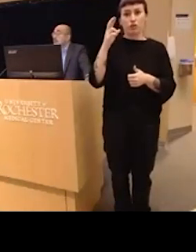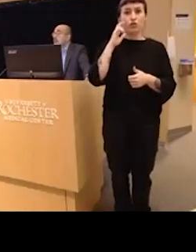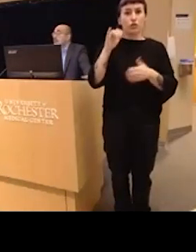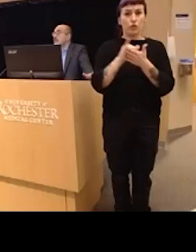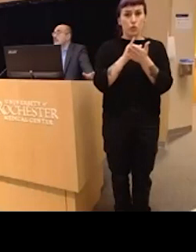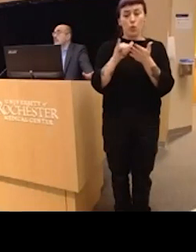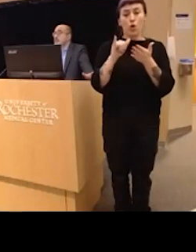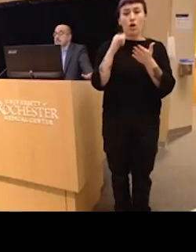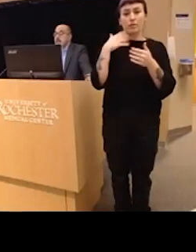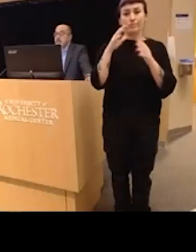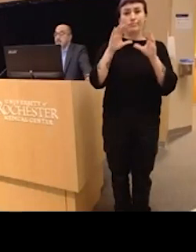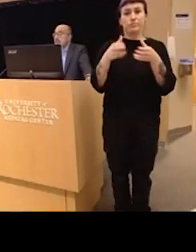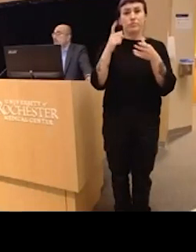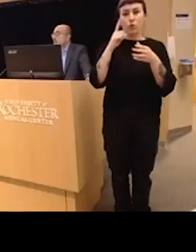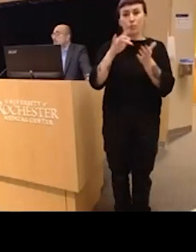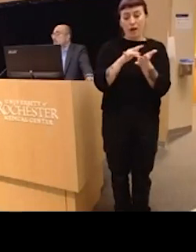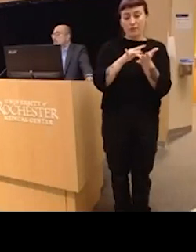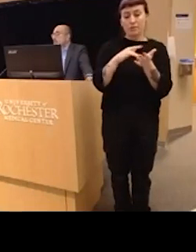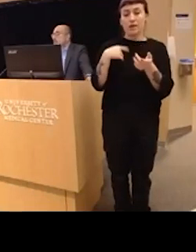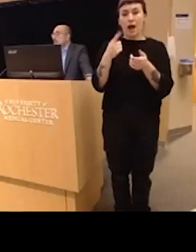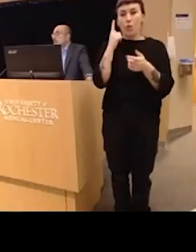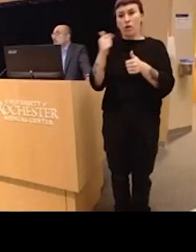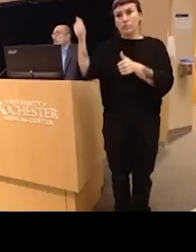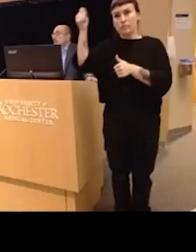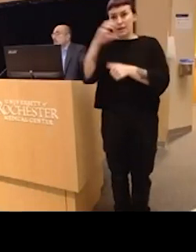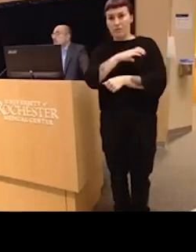on the executive committee at the time and then I became president and we really made sure this was